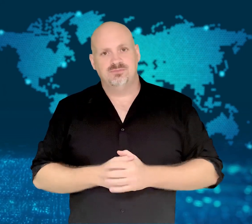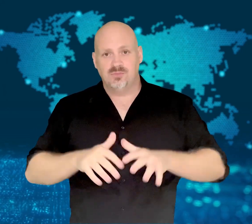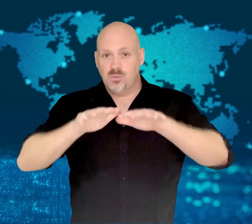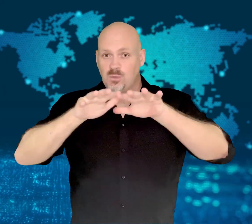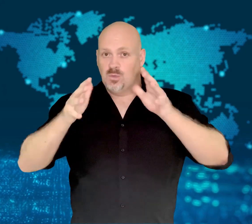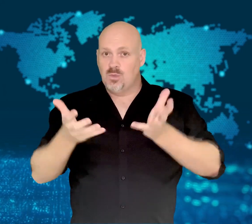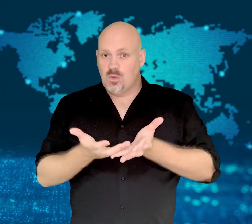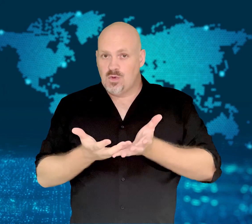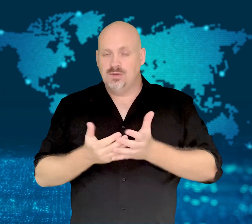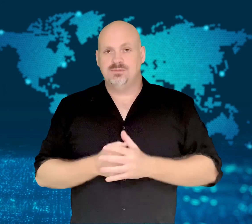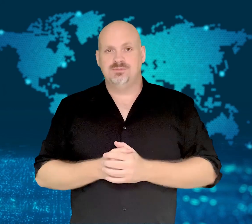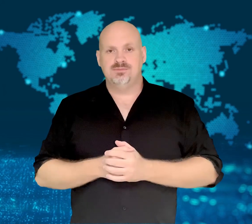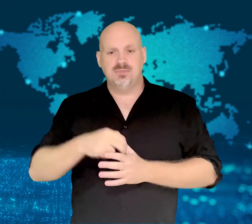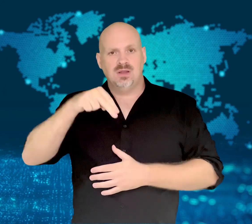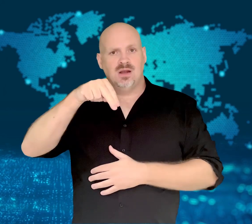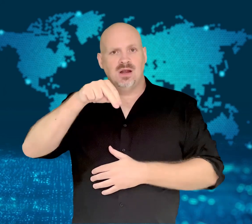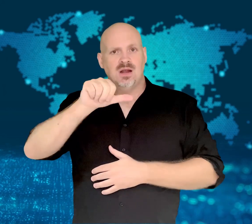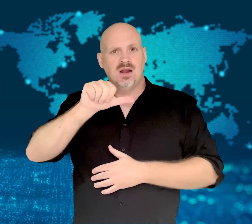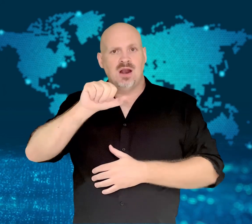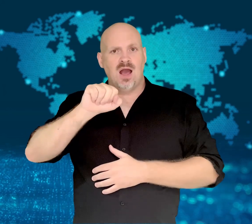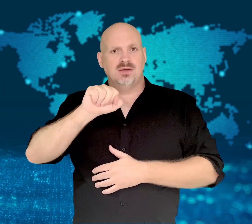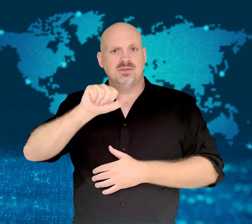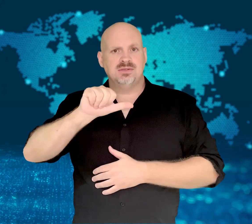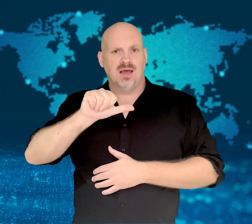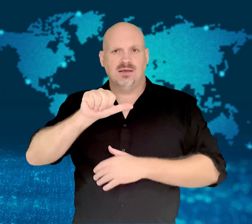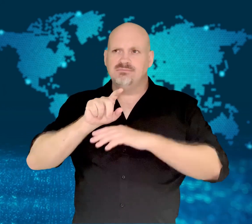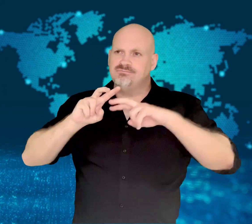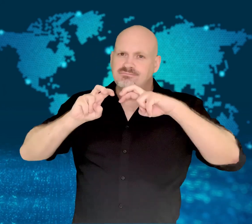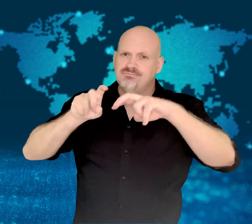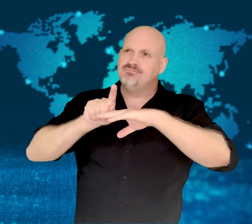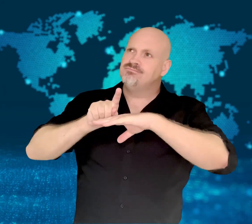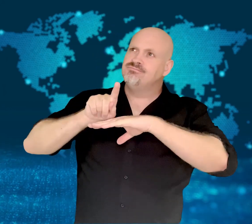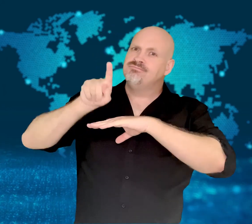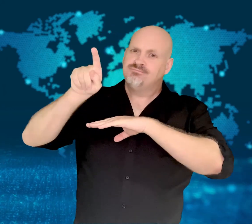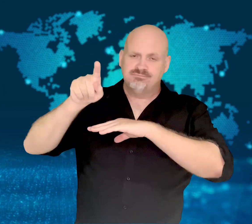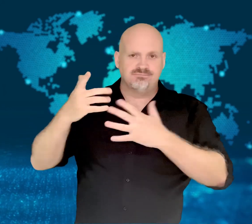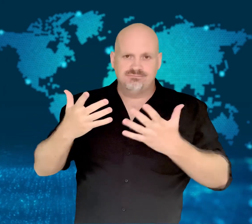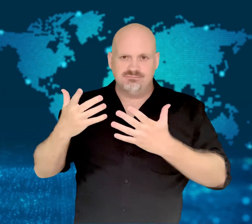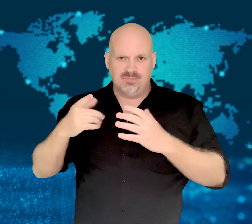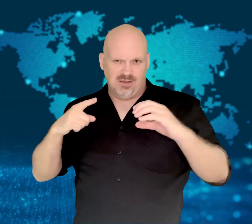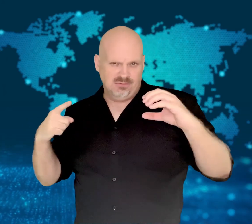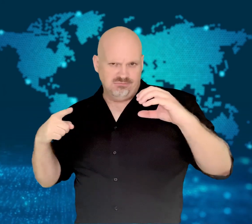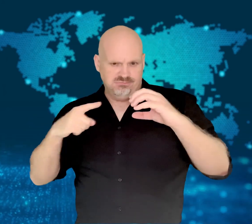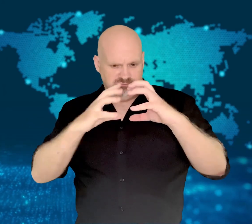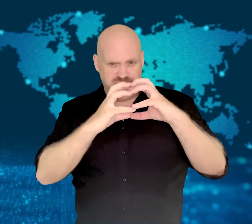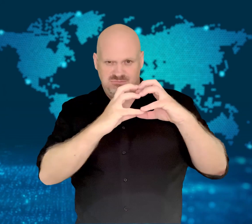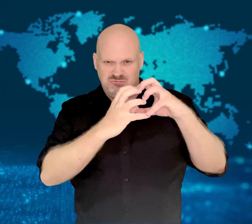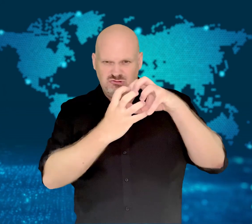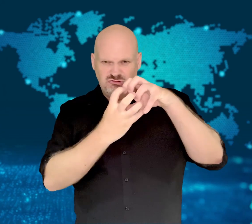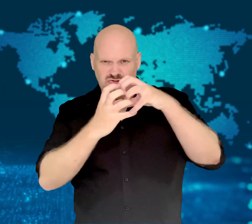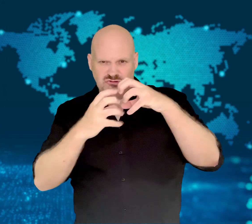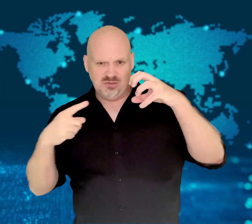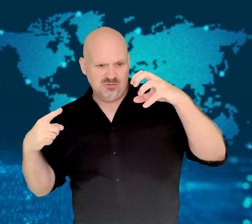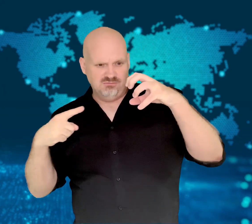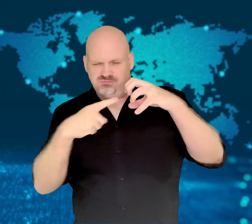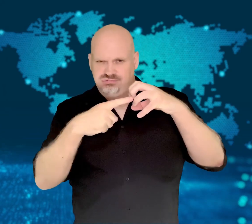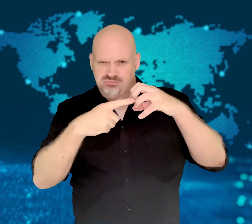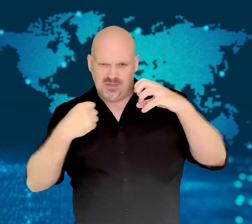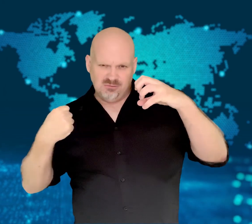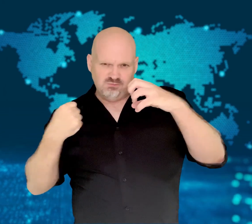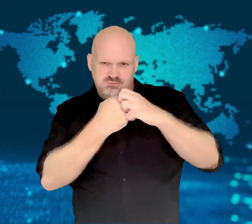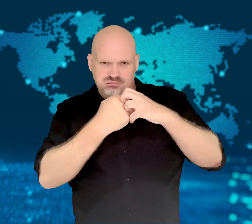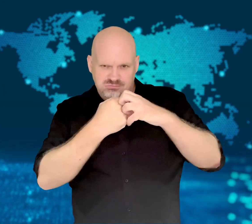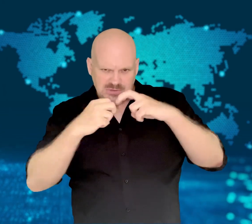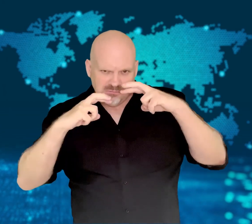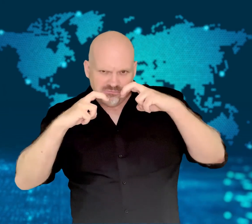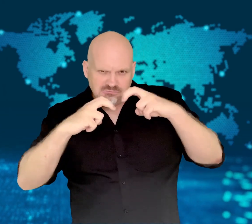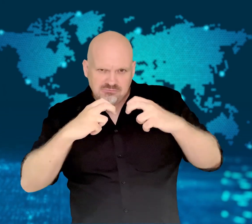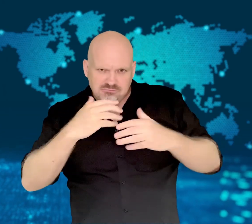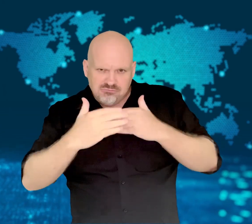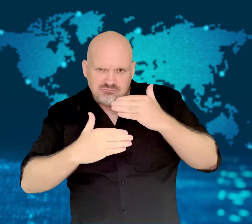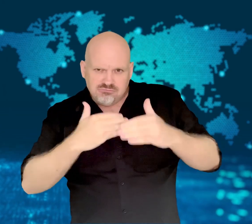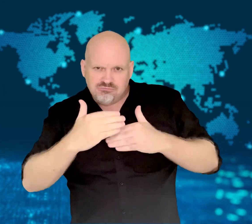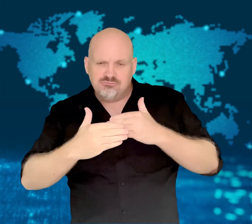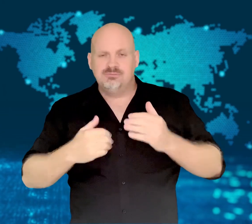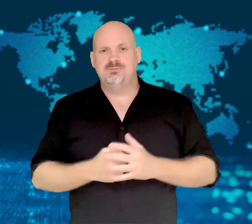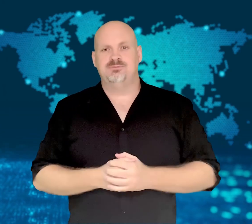NASA tests asteroid crash